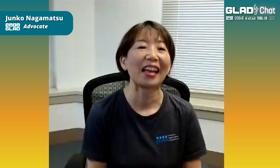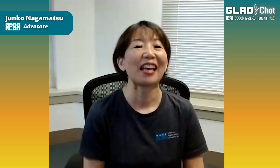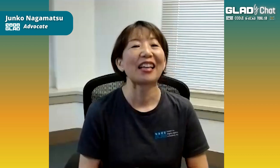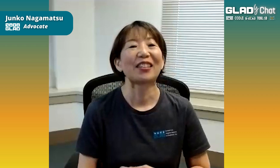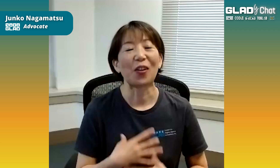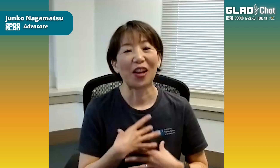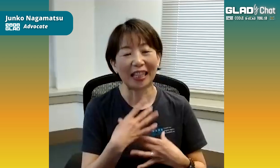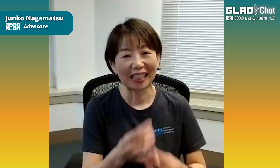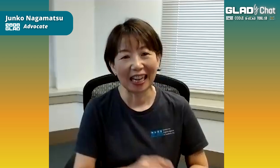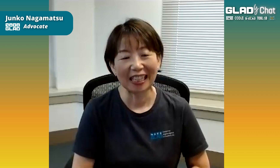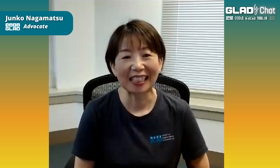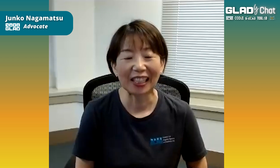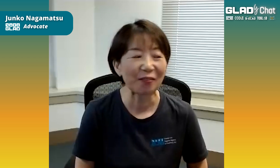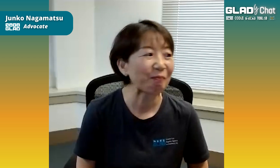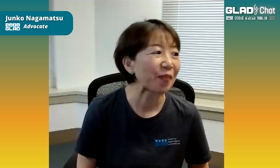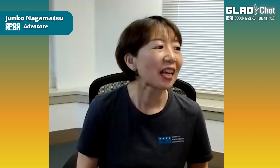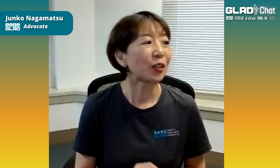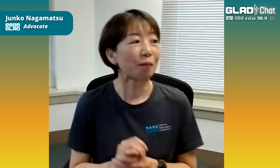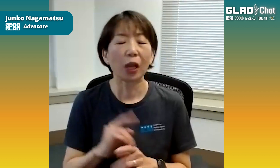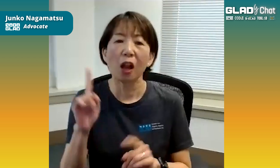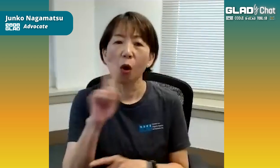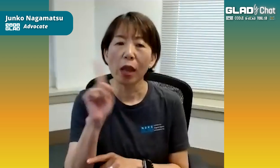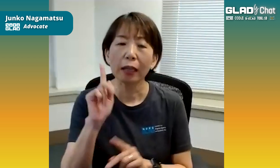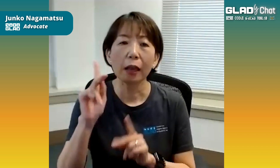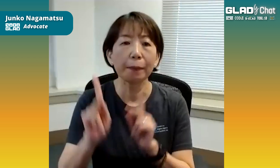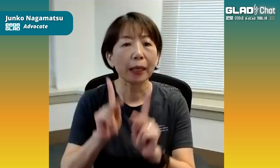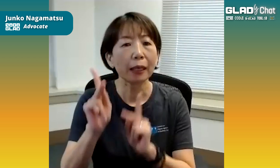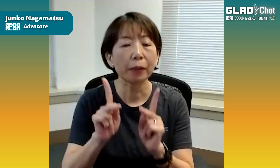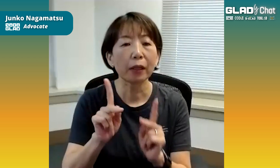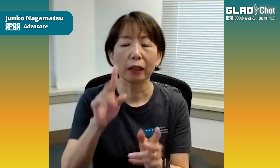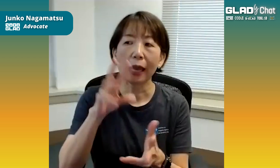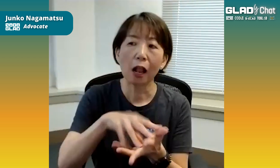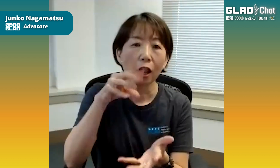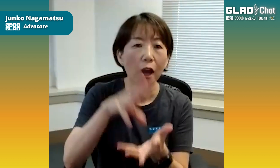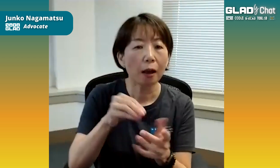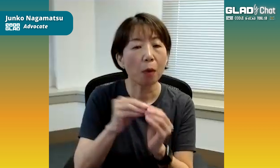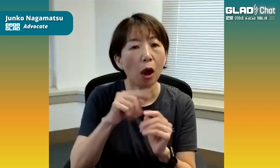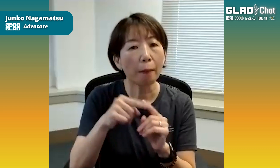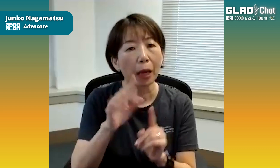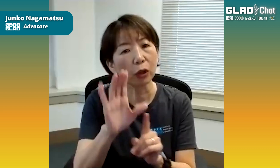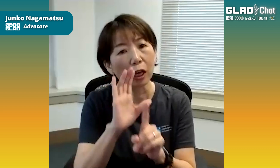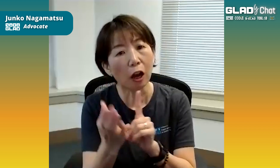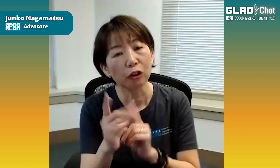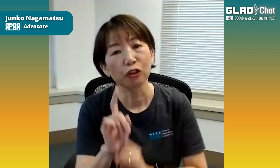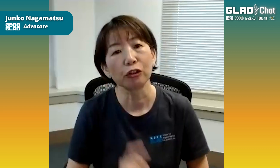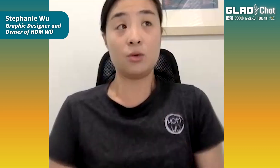So interesting! Where can people learn more about your history and culture?